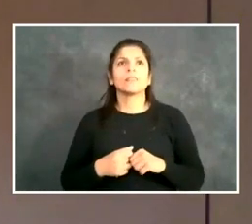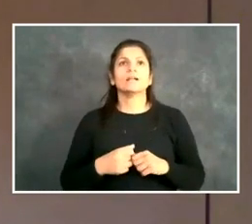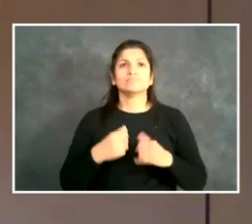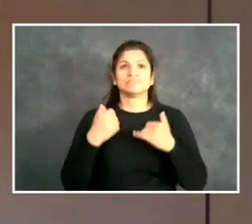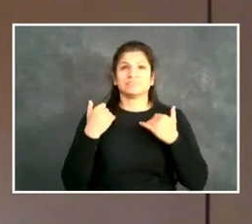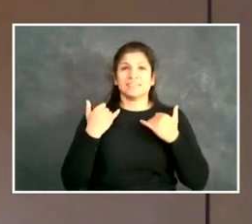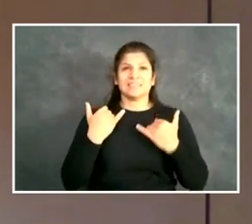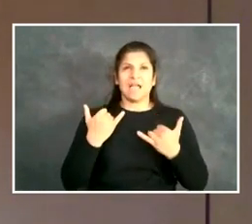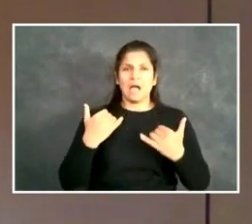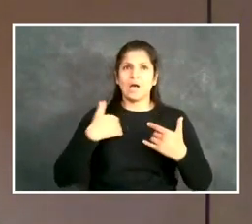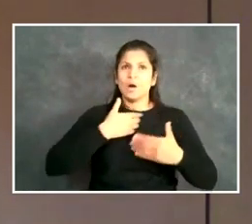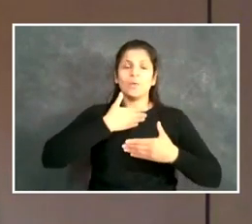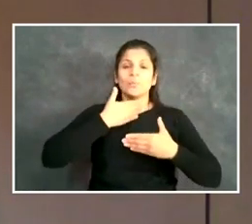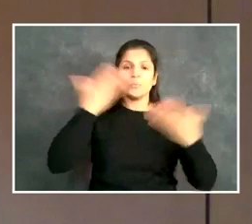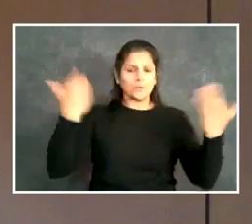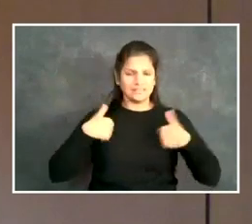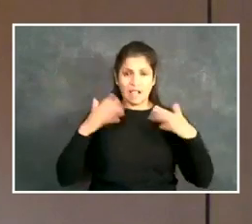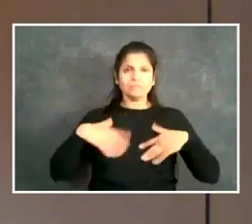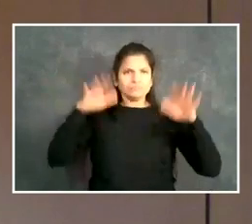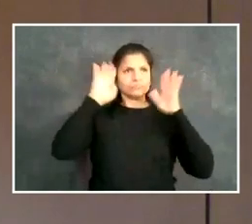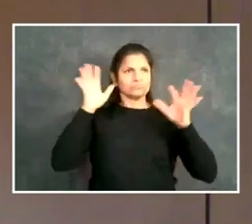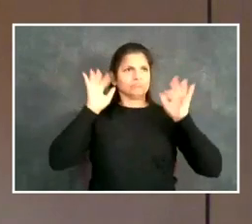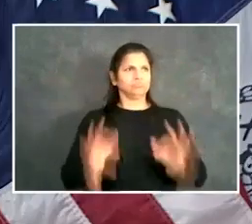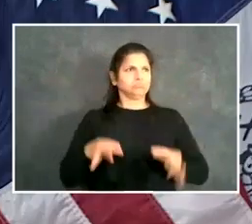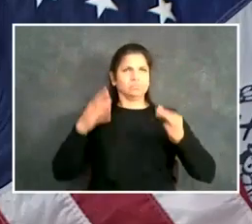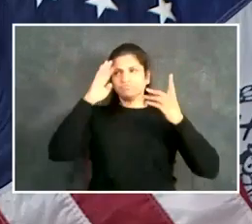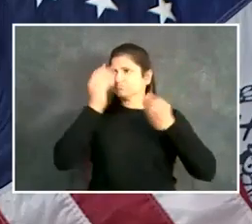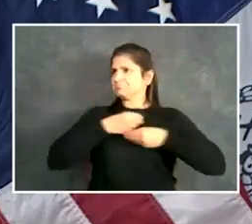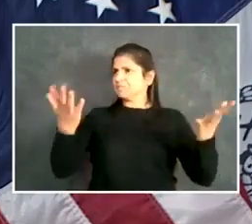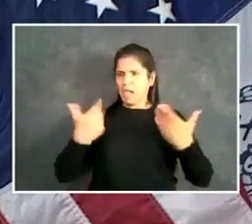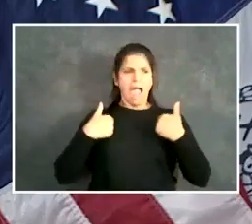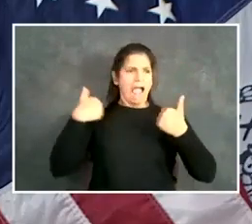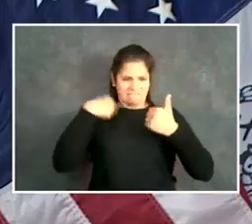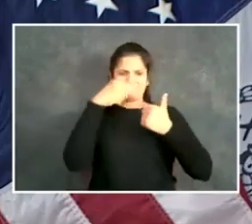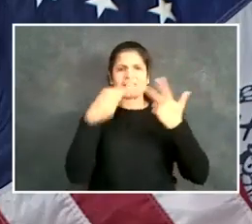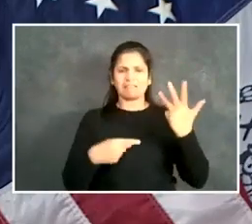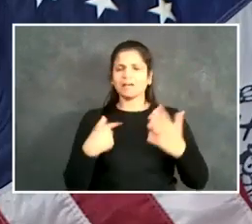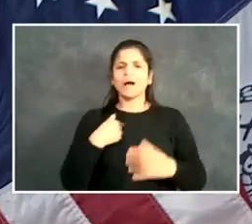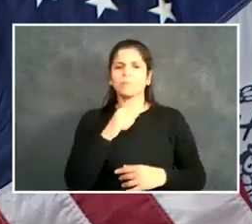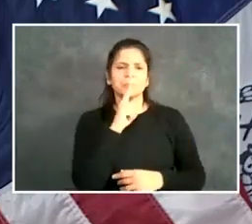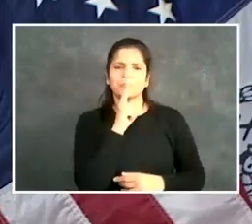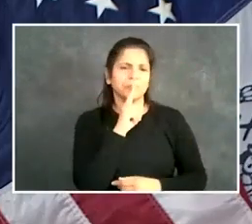WHAT THOSE ANTIBODIES REALLY MEAN AND WHETHER OR NOT THEY